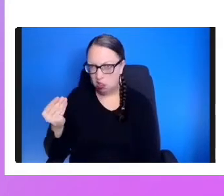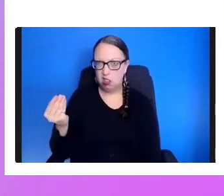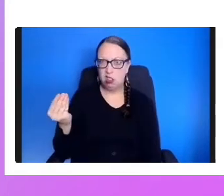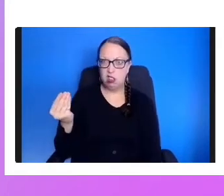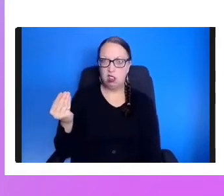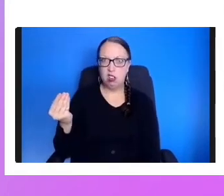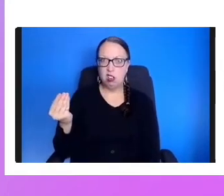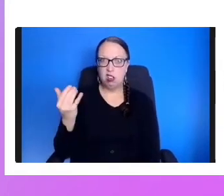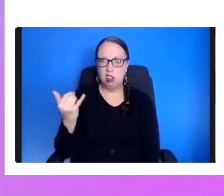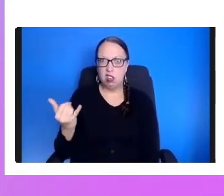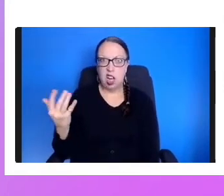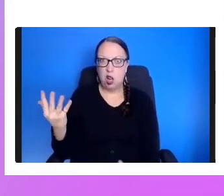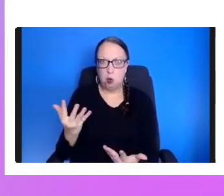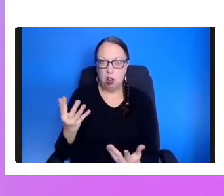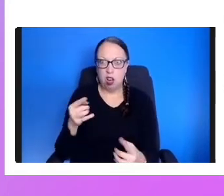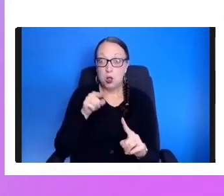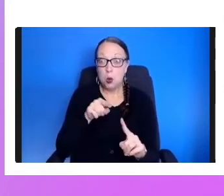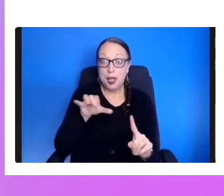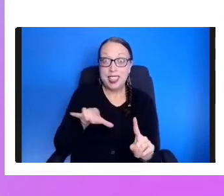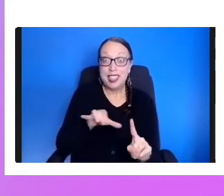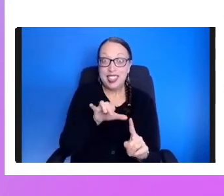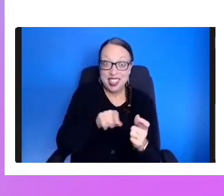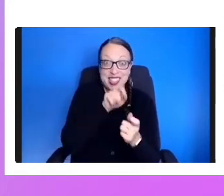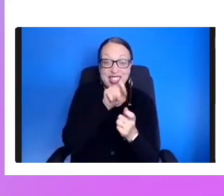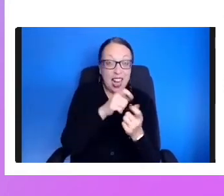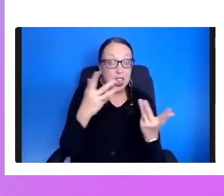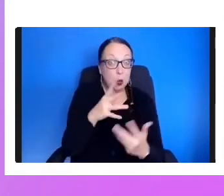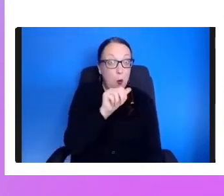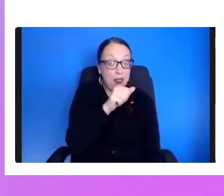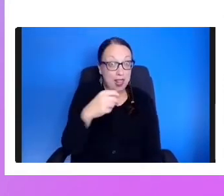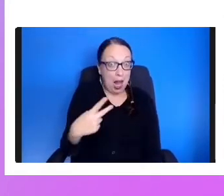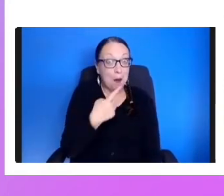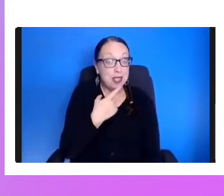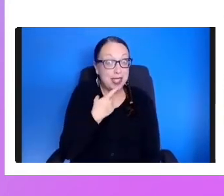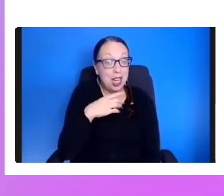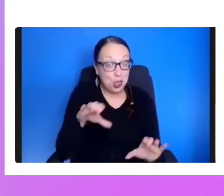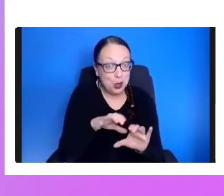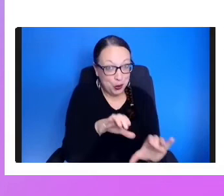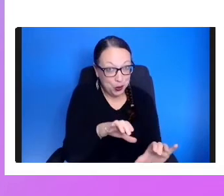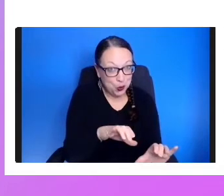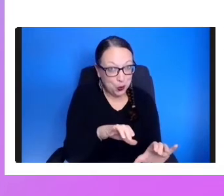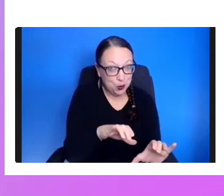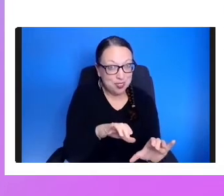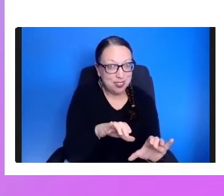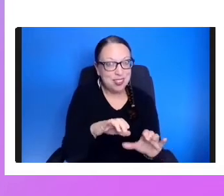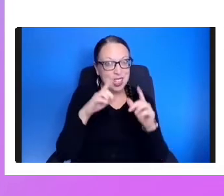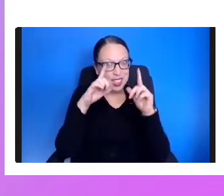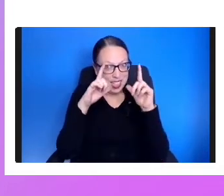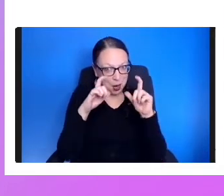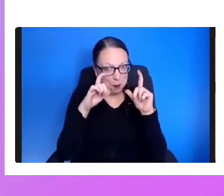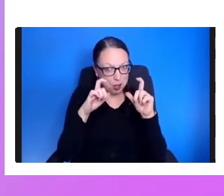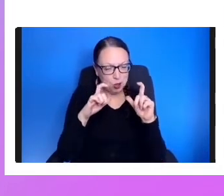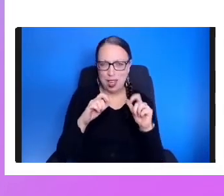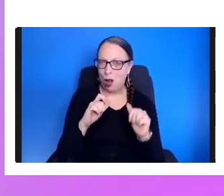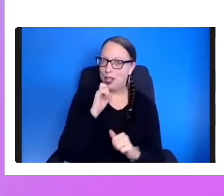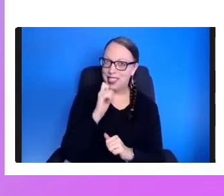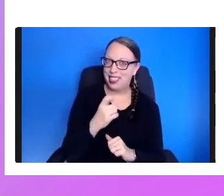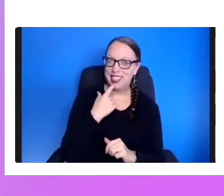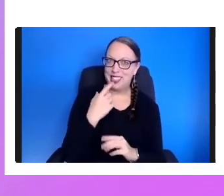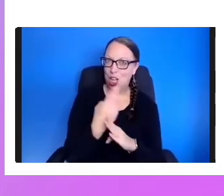So he did exactly what the App instructed him to do actually. Now the app didn't say take a photo using your phone